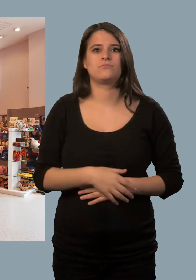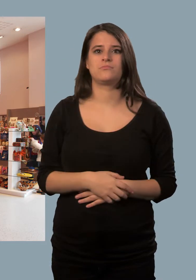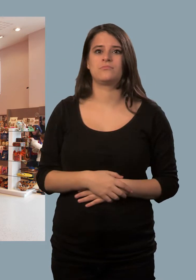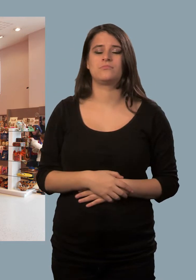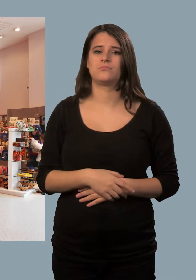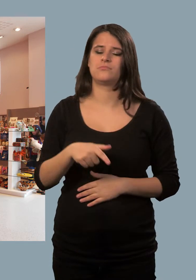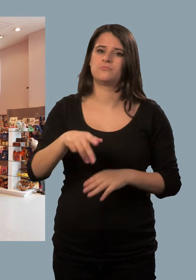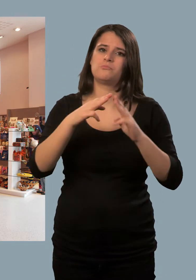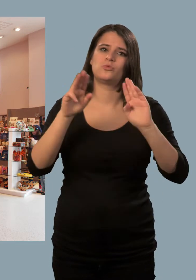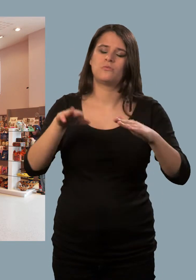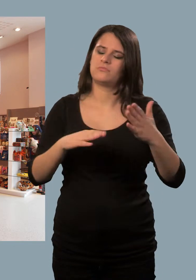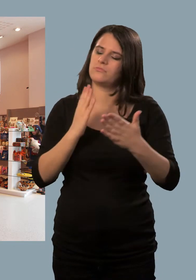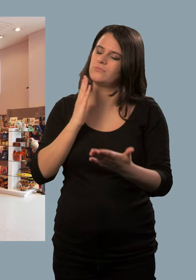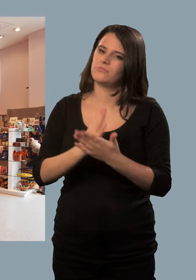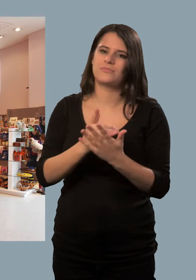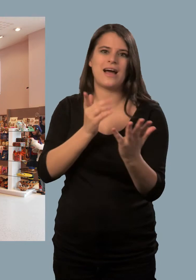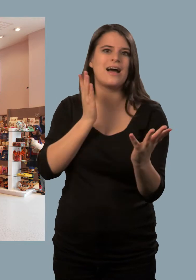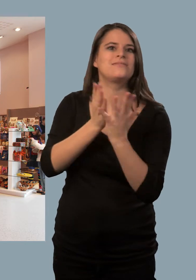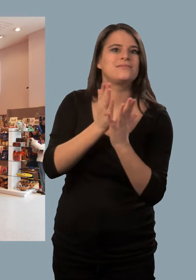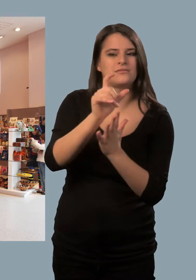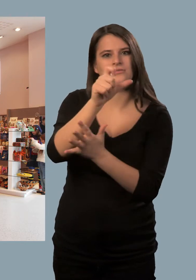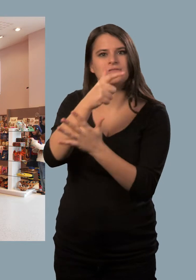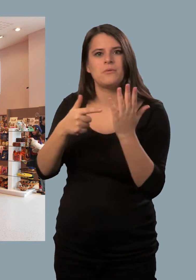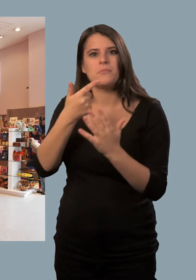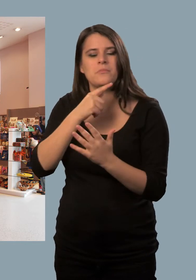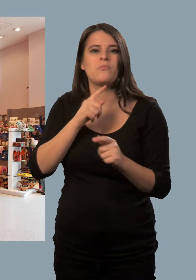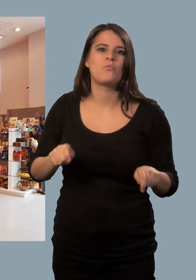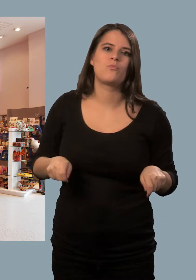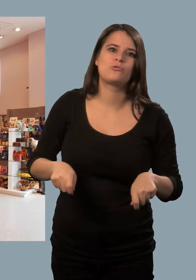The museum is fully accessible to disabled people and wheelchair users.